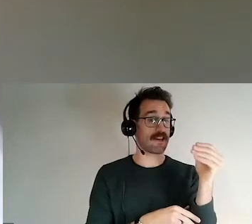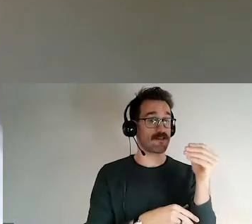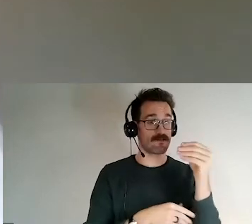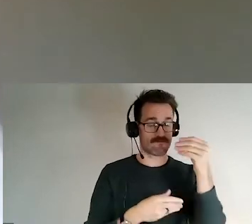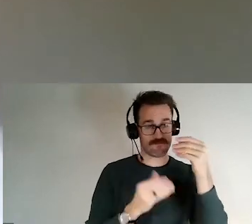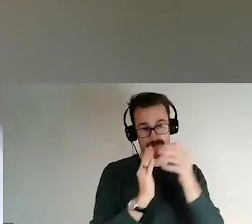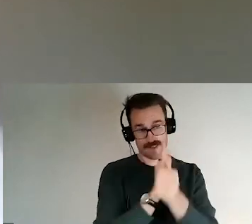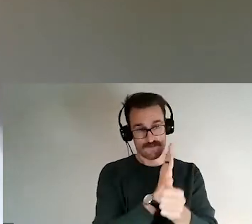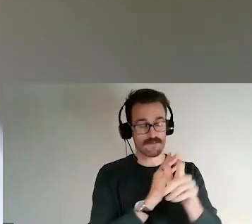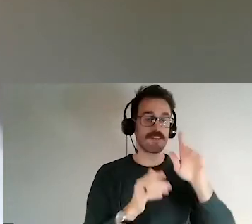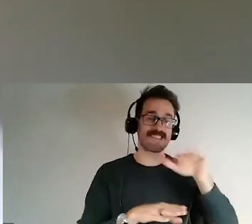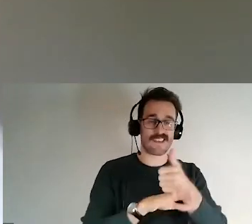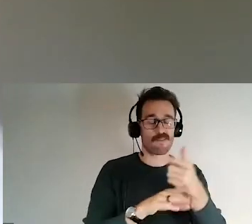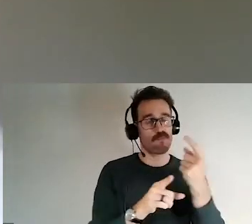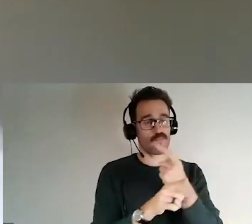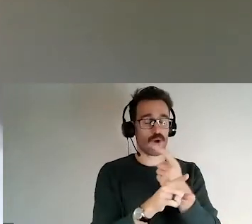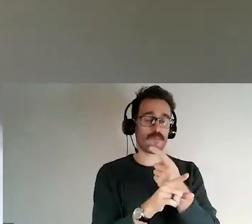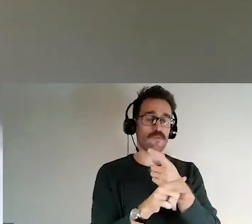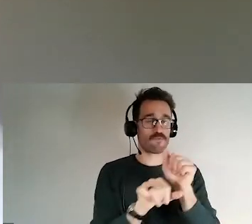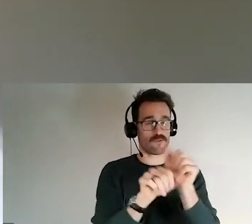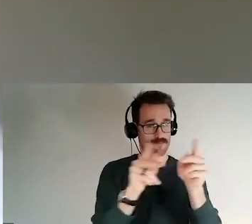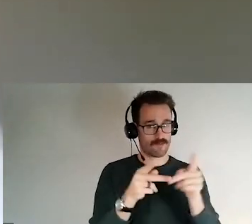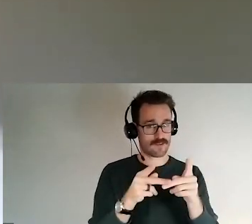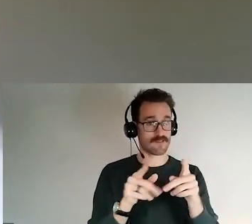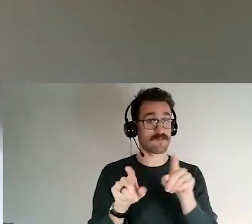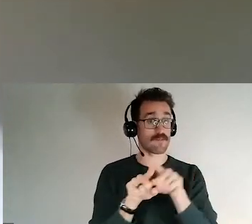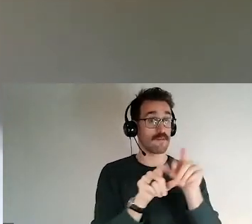while also providing employees with resources to thrive at work.